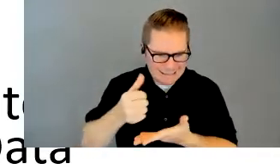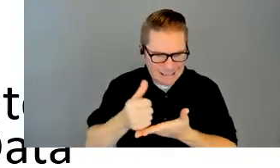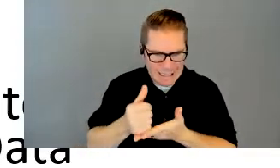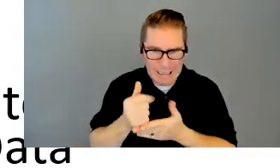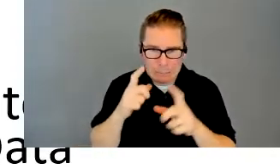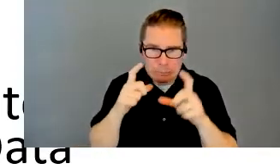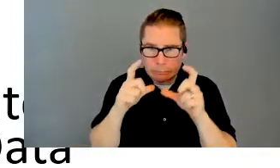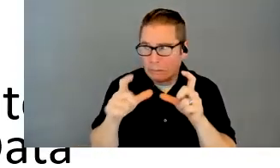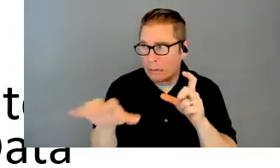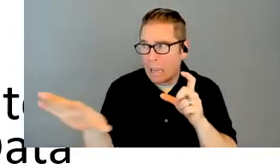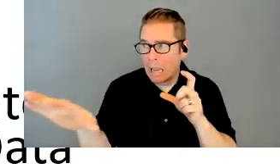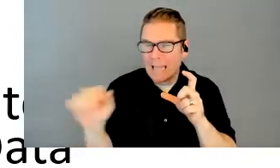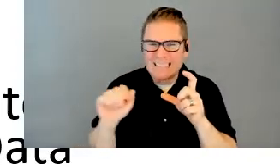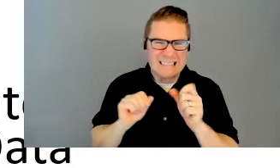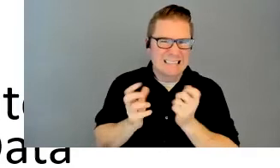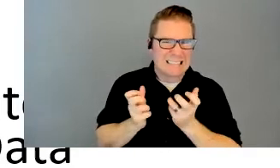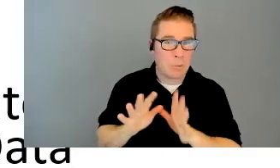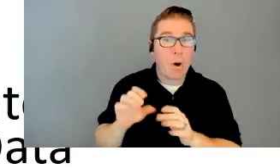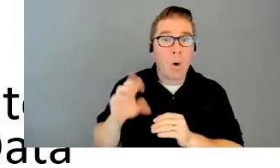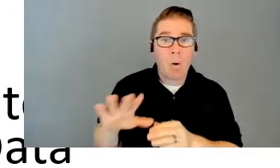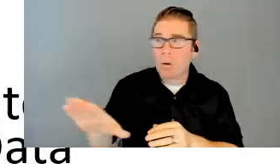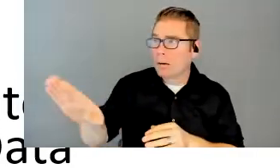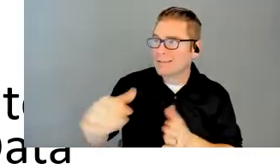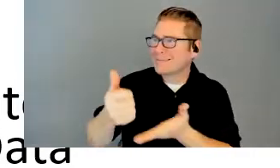So behind each of those numbers is